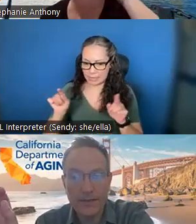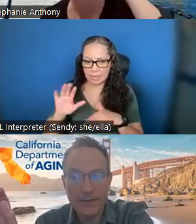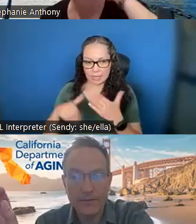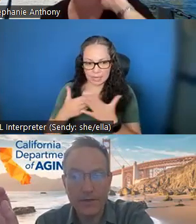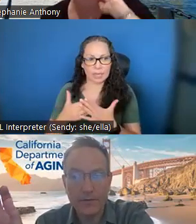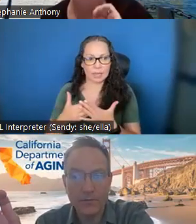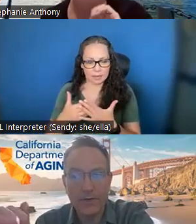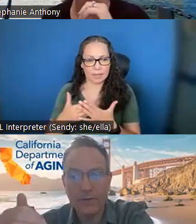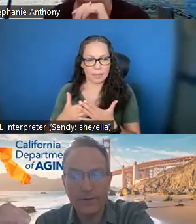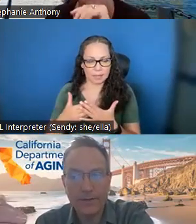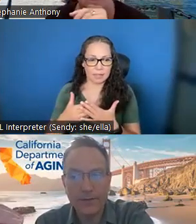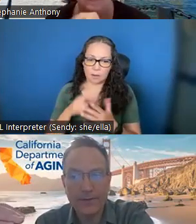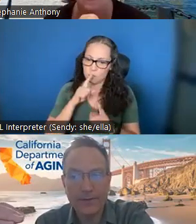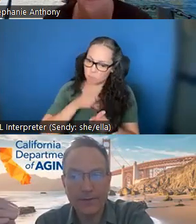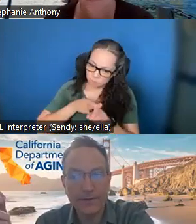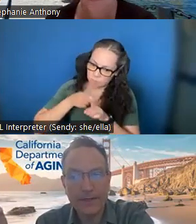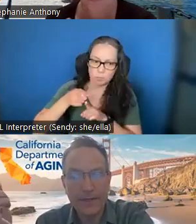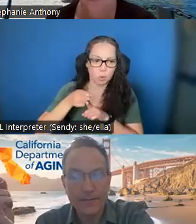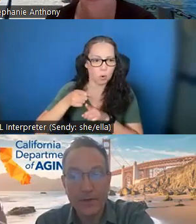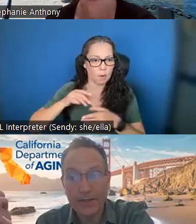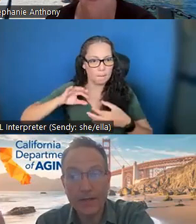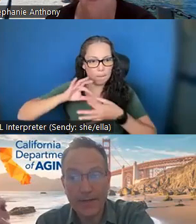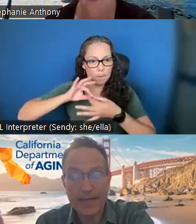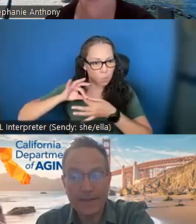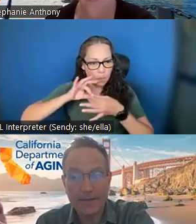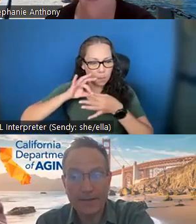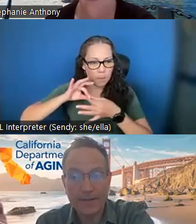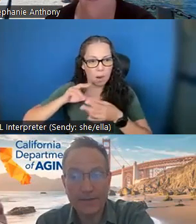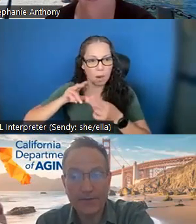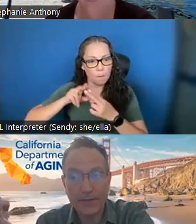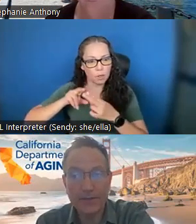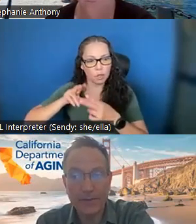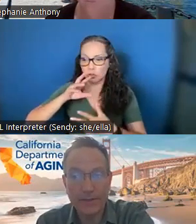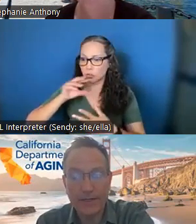do we're going to be the ones taking the lead Mark gy as the agency secretary ultimately does